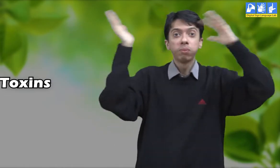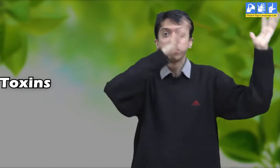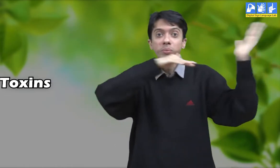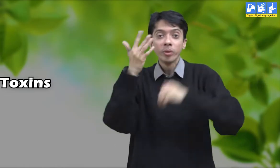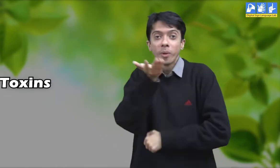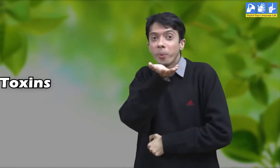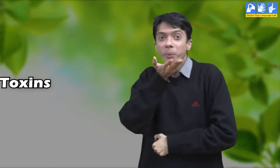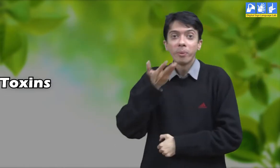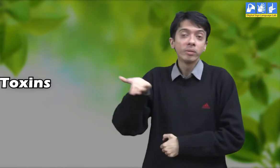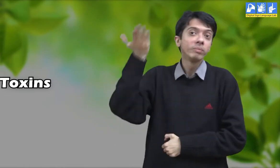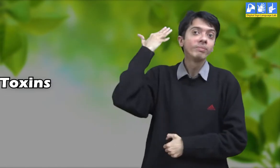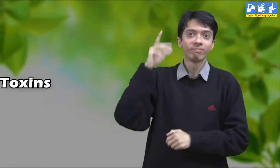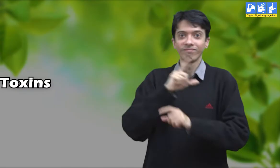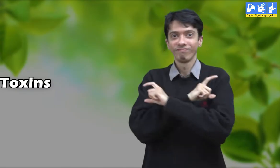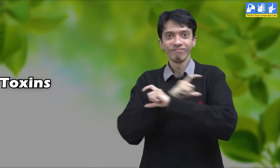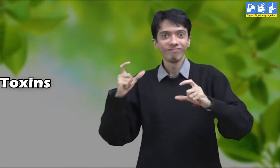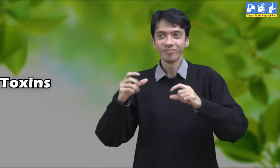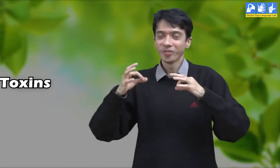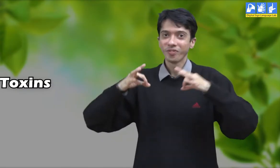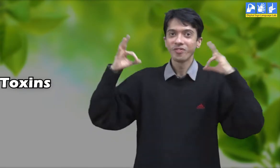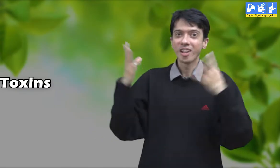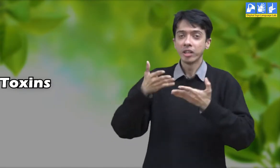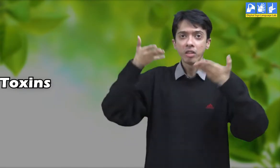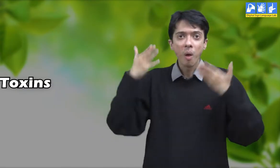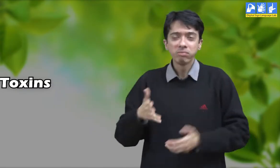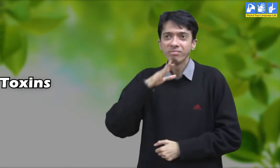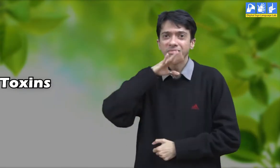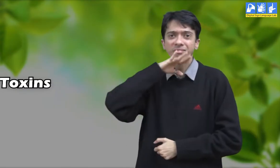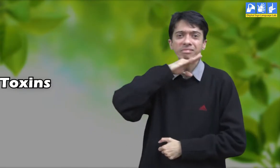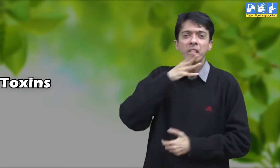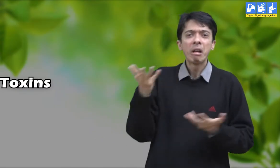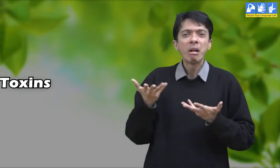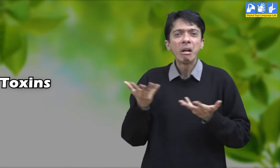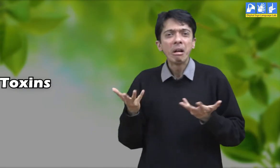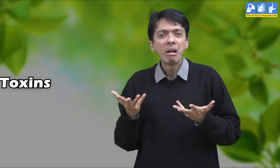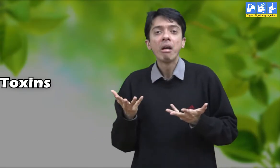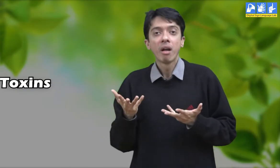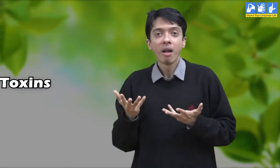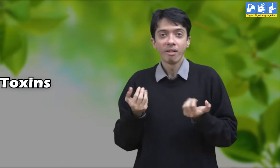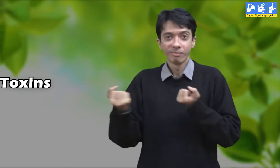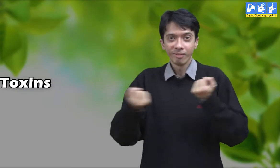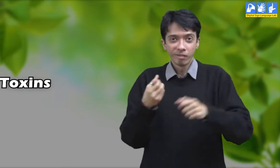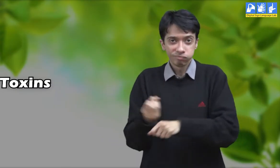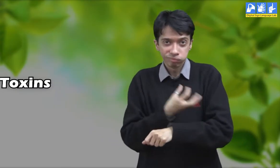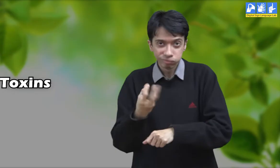Earlier, air used to be fresh and pure. But today it has become polluted.